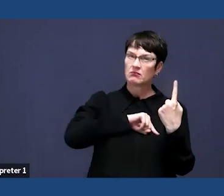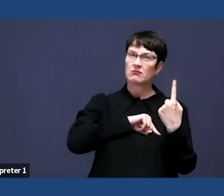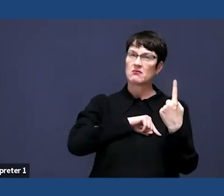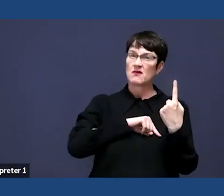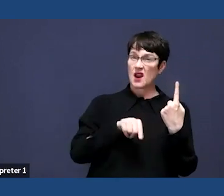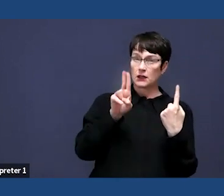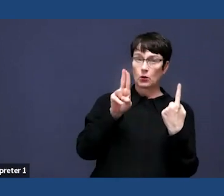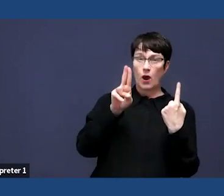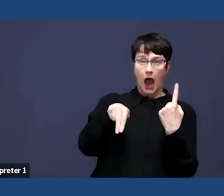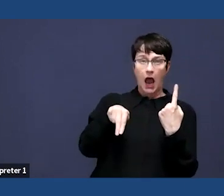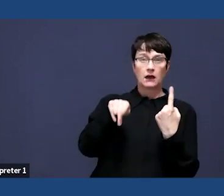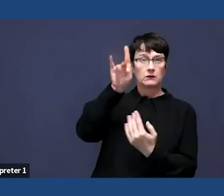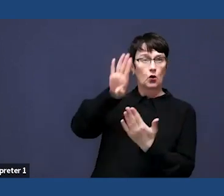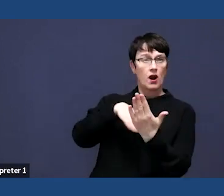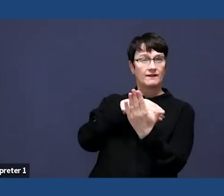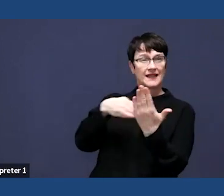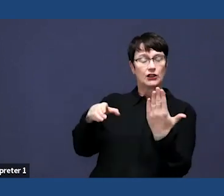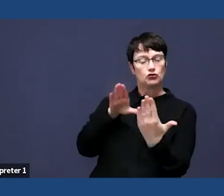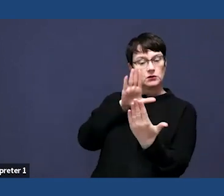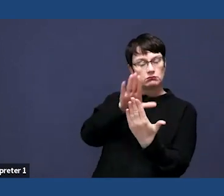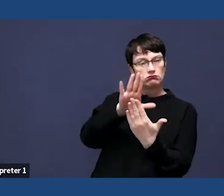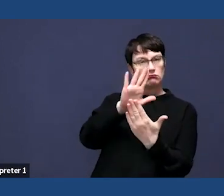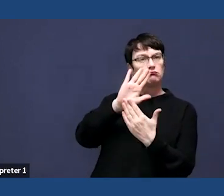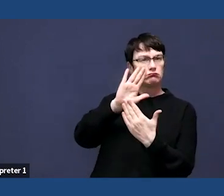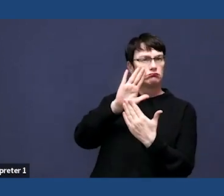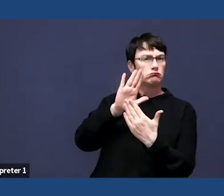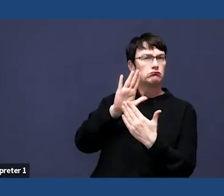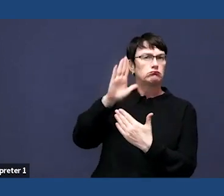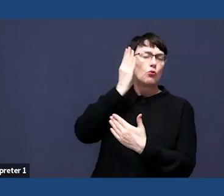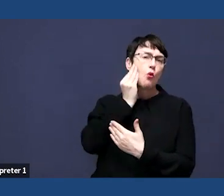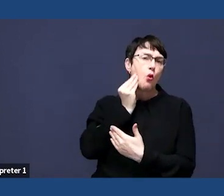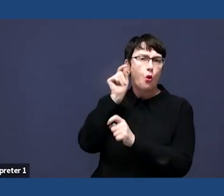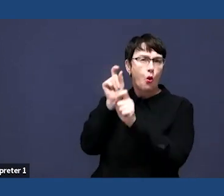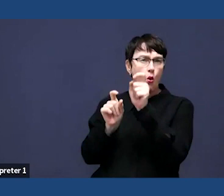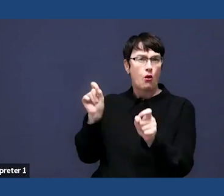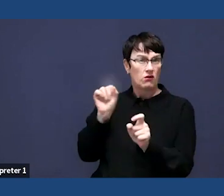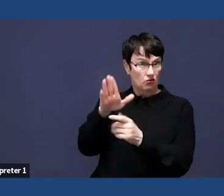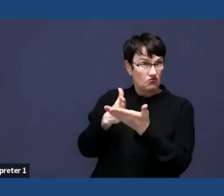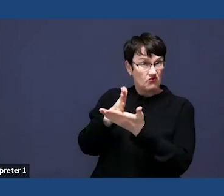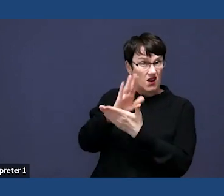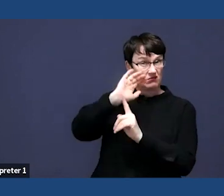that combines Civil Society, the United Nations policymaker along with the private sector